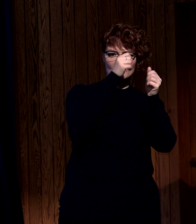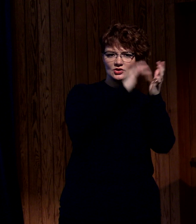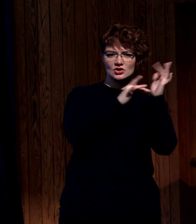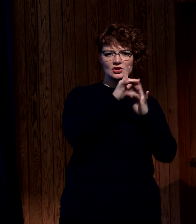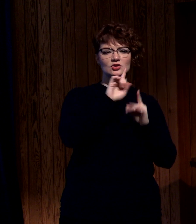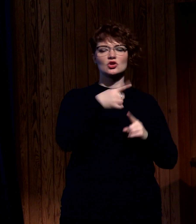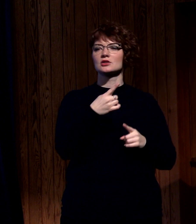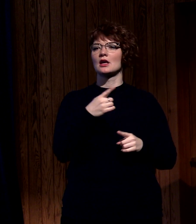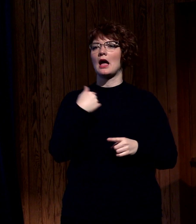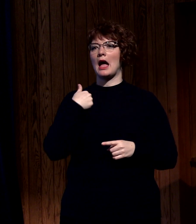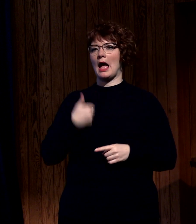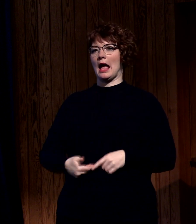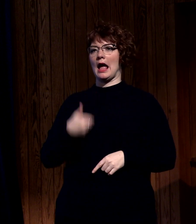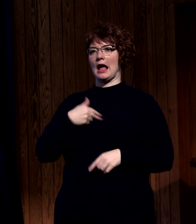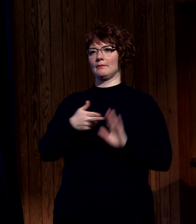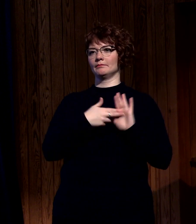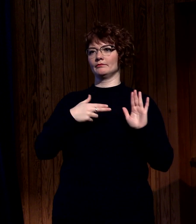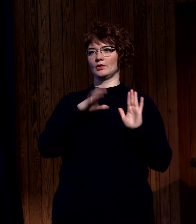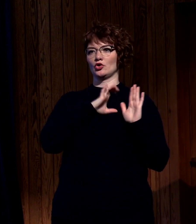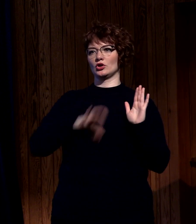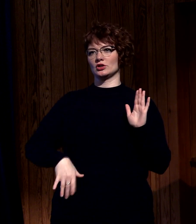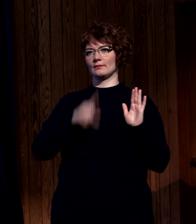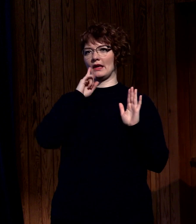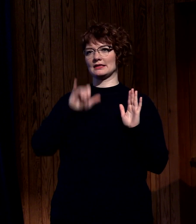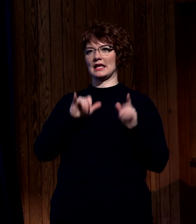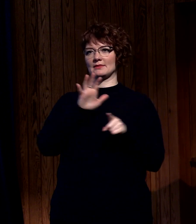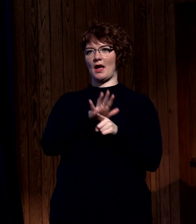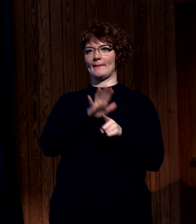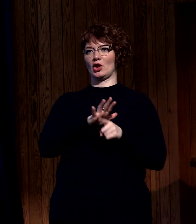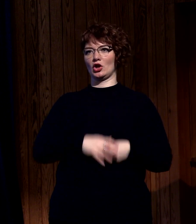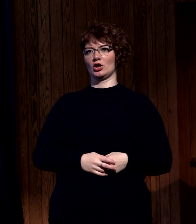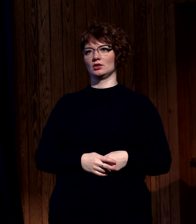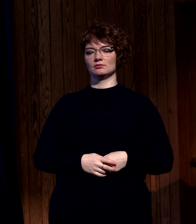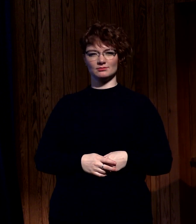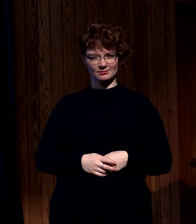Christian because it was popular. Sounds pretty similar